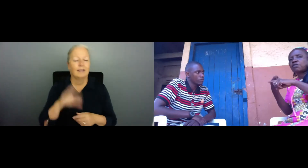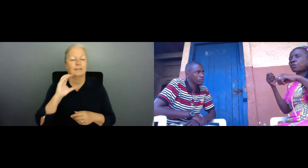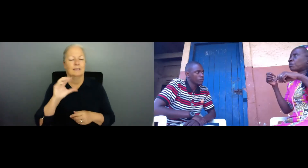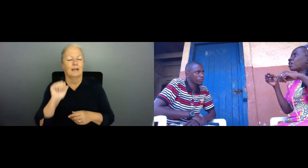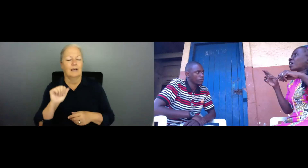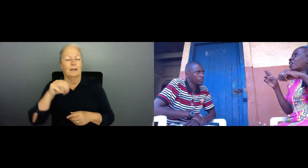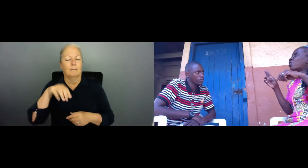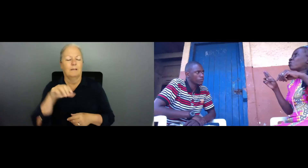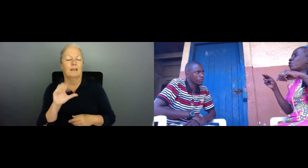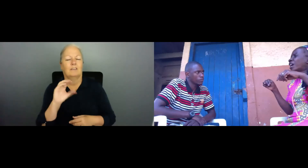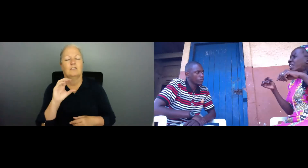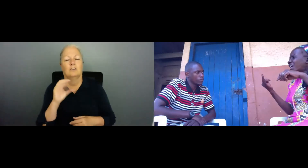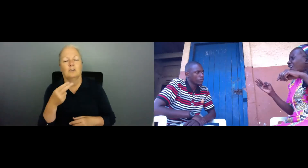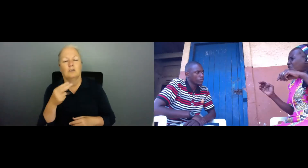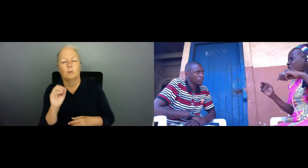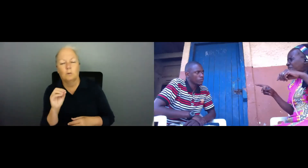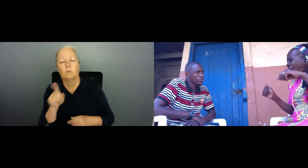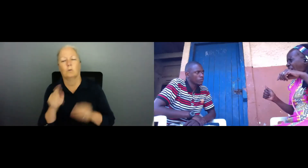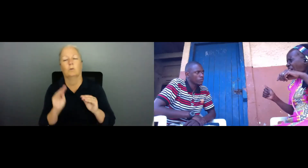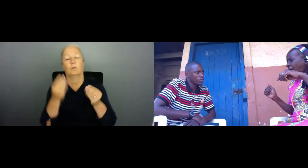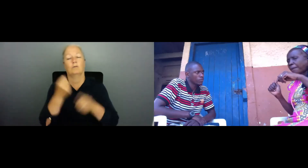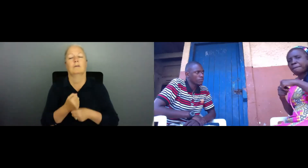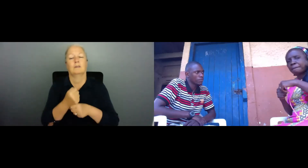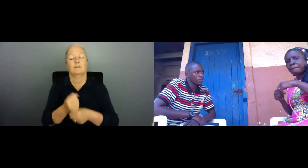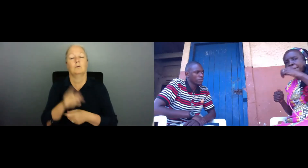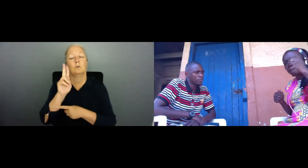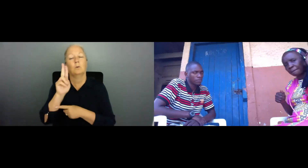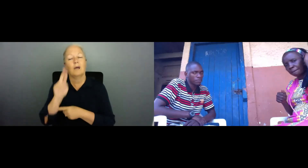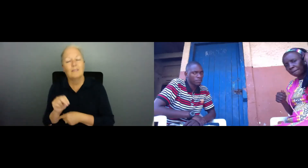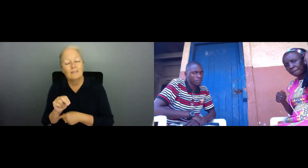has previously attended the ecosoc youth forum and so i'd love for you to reflect on your experience